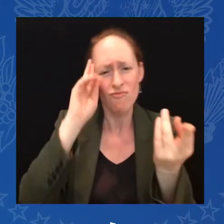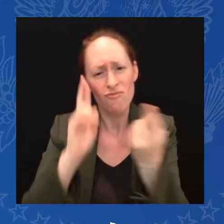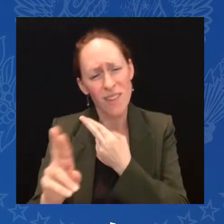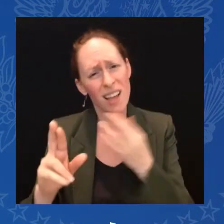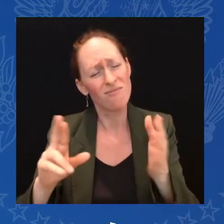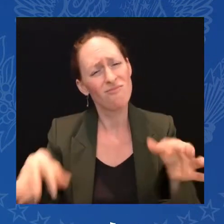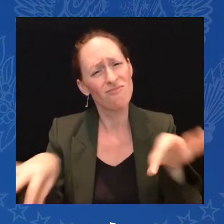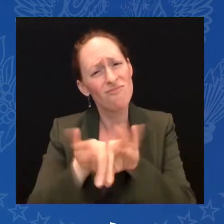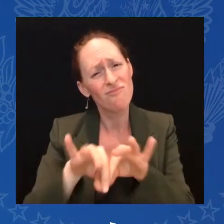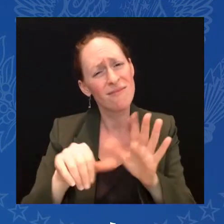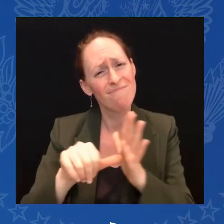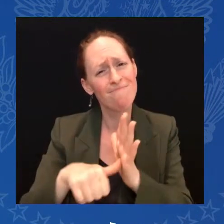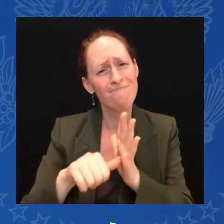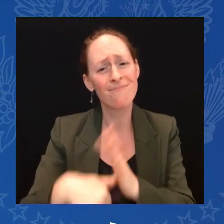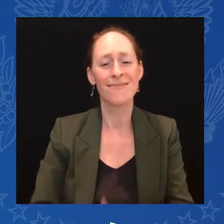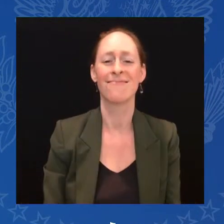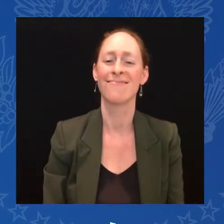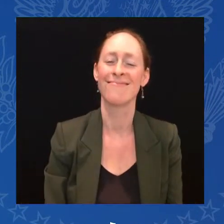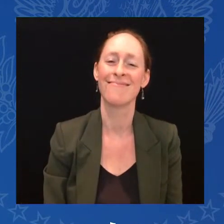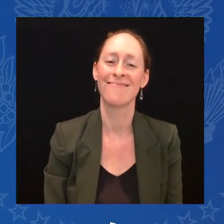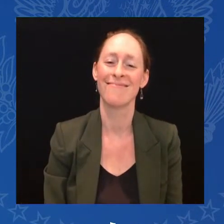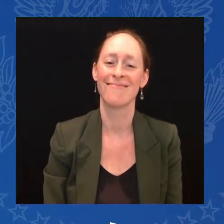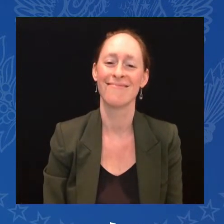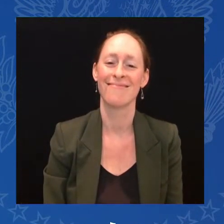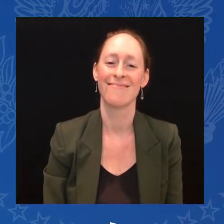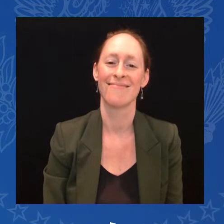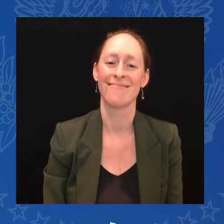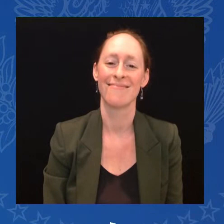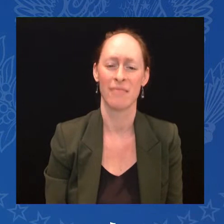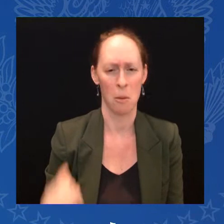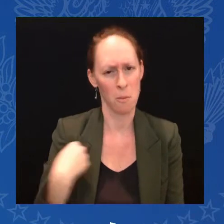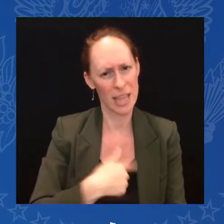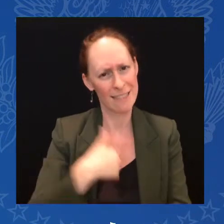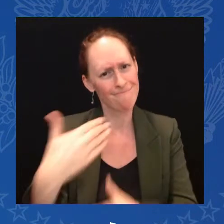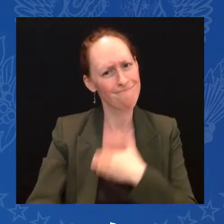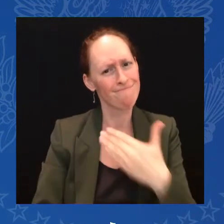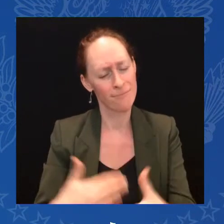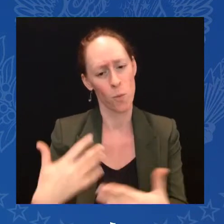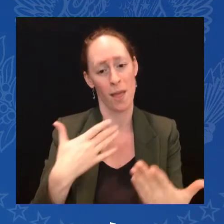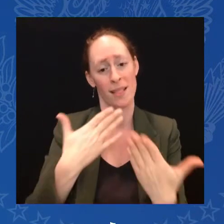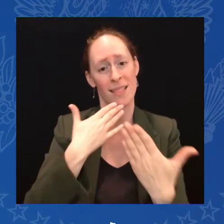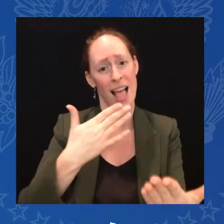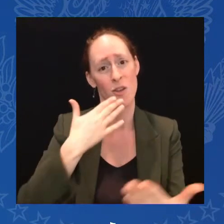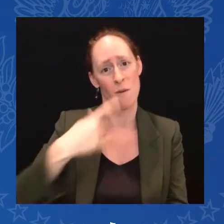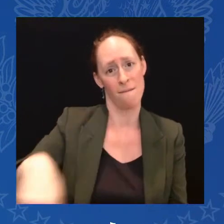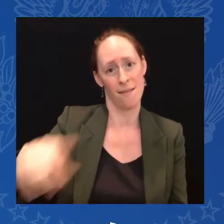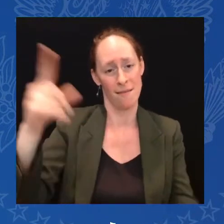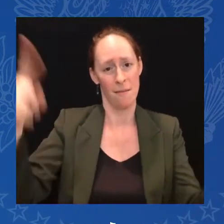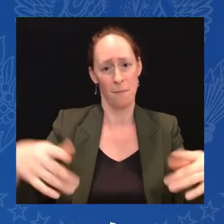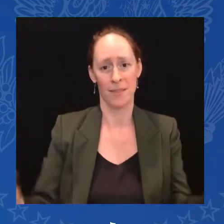So, I want to thank you all very much for coming. I'm not going to say anything more. You want to say anything, Madam Vice President?